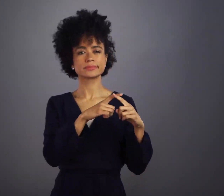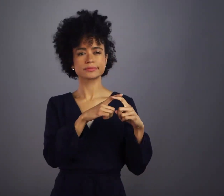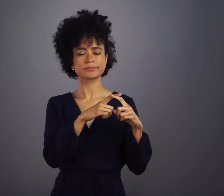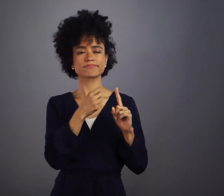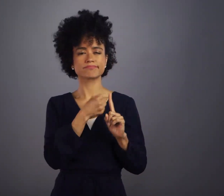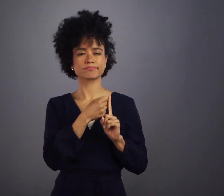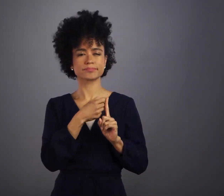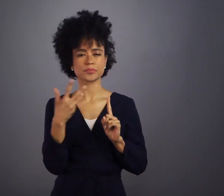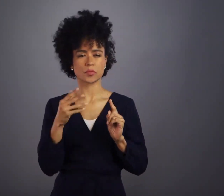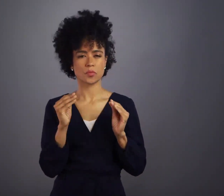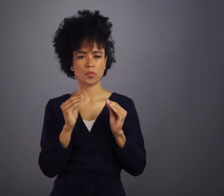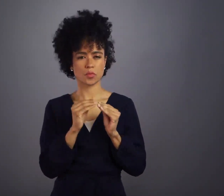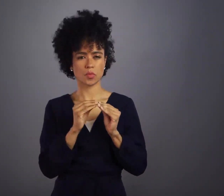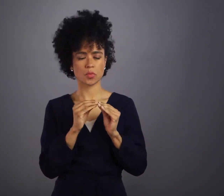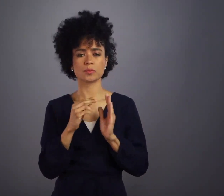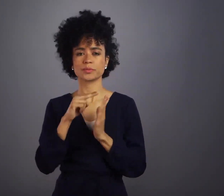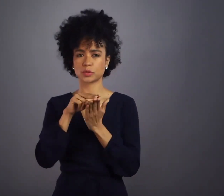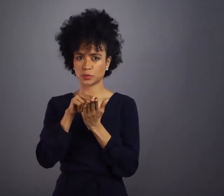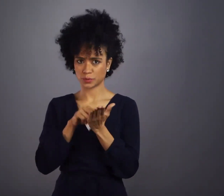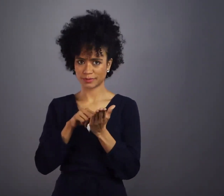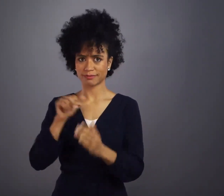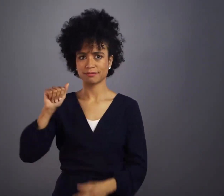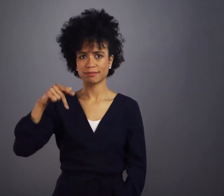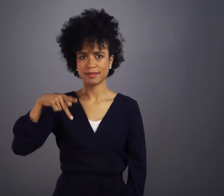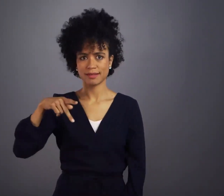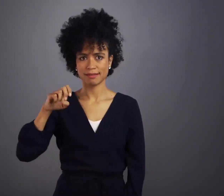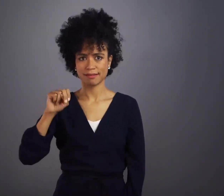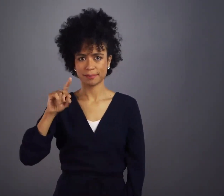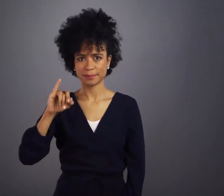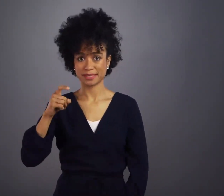* For amplification — see Appendix II